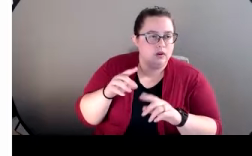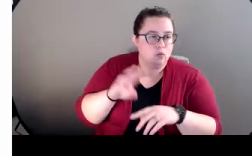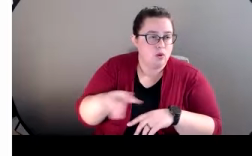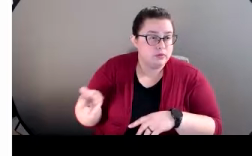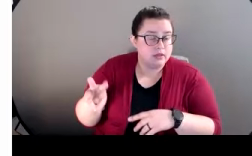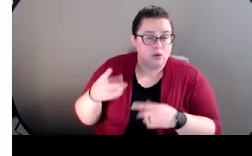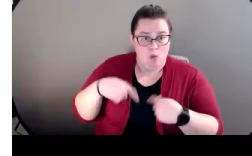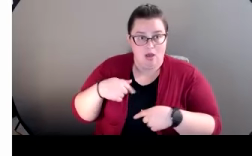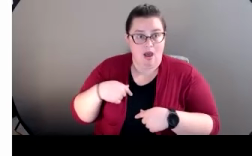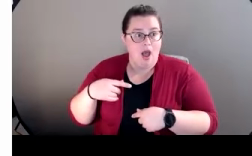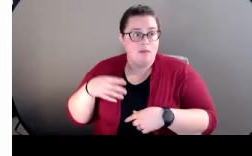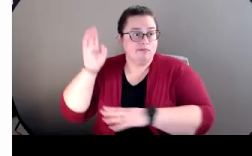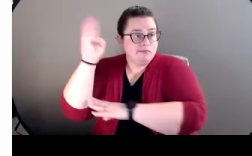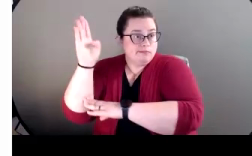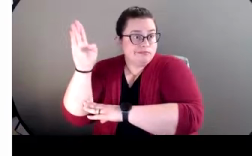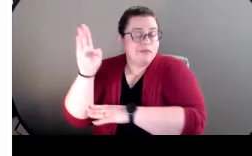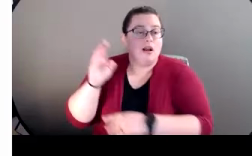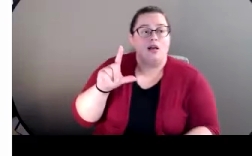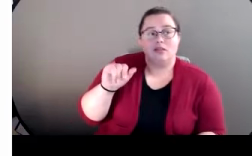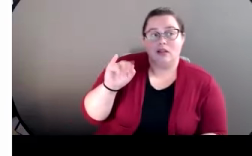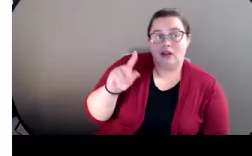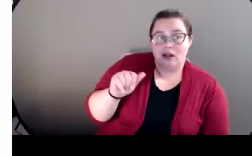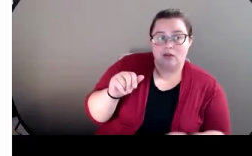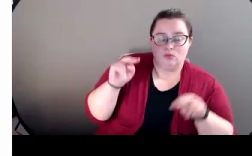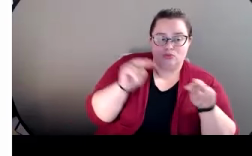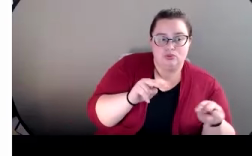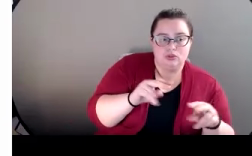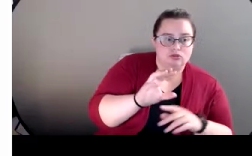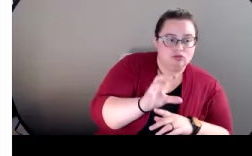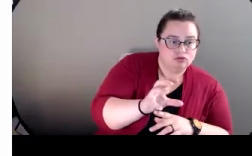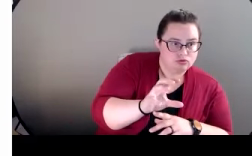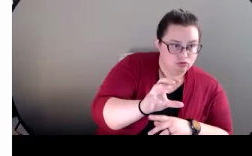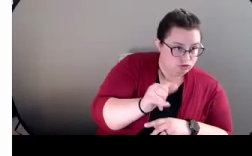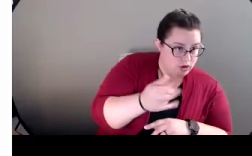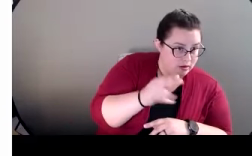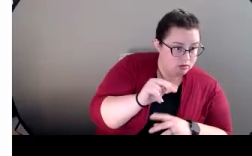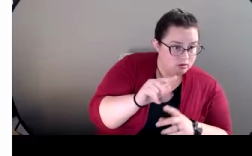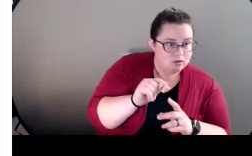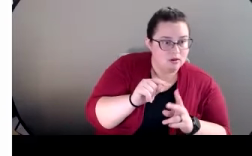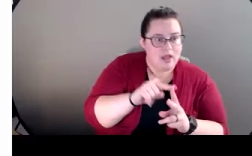the chat and the Q&A. And then we'll switch.